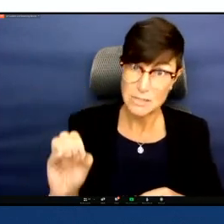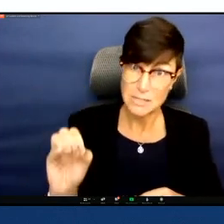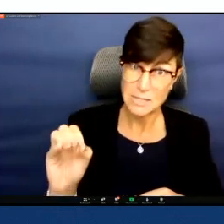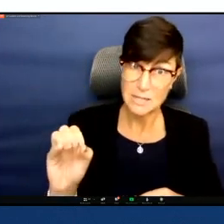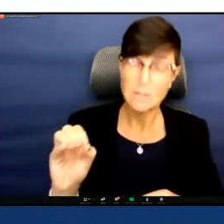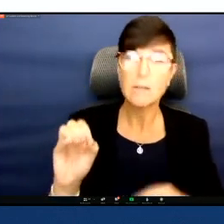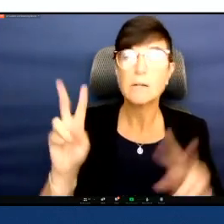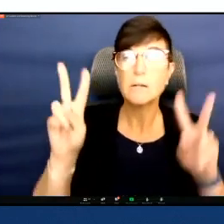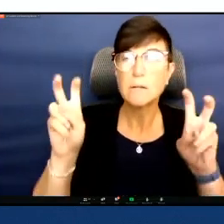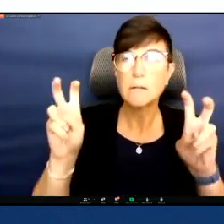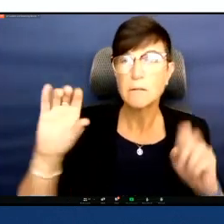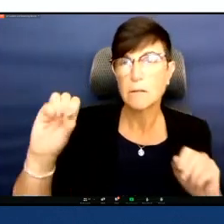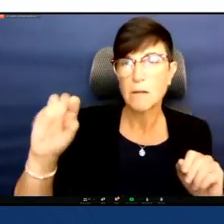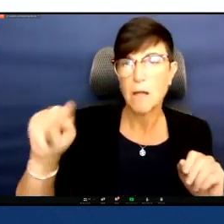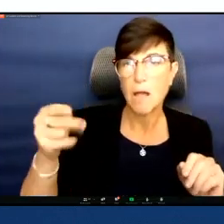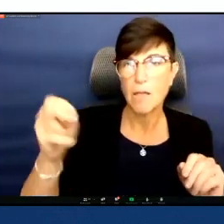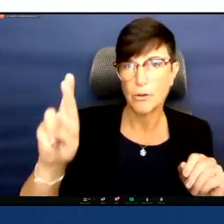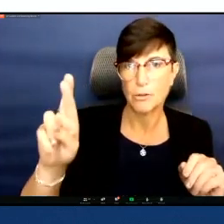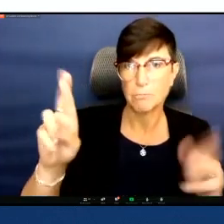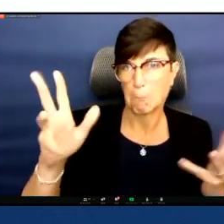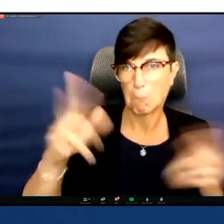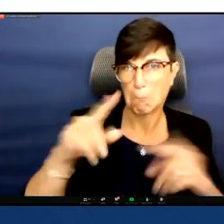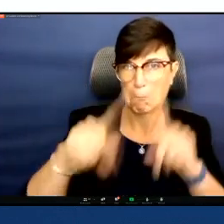that are shown in that chart up to the right.